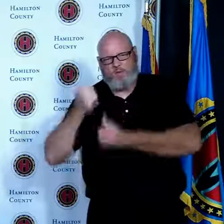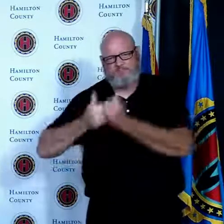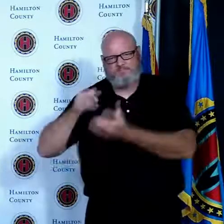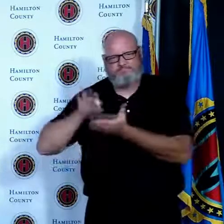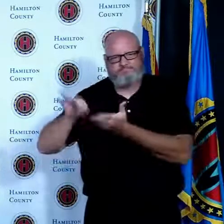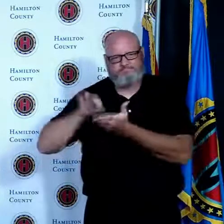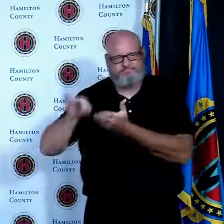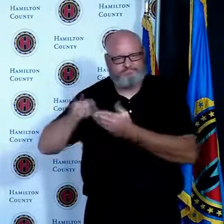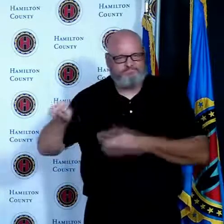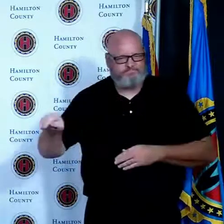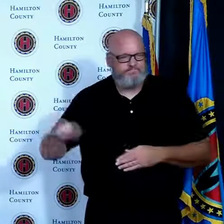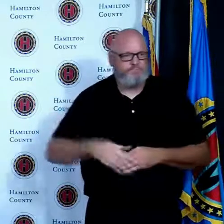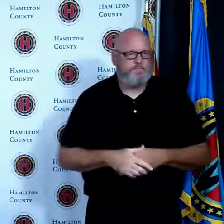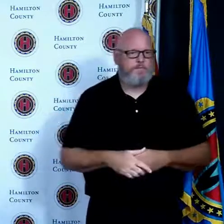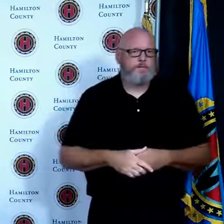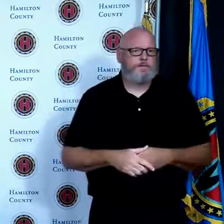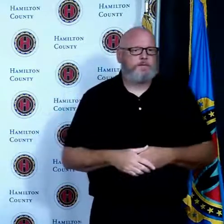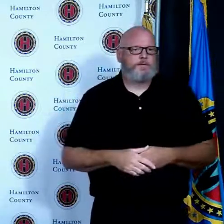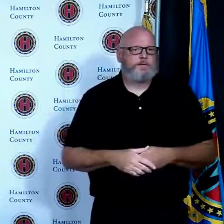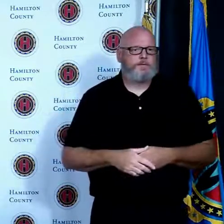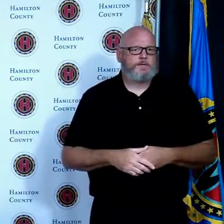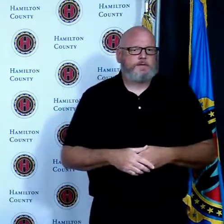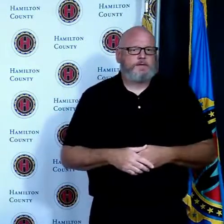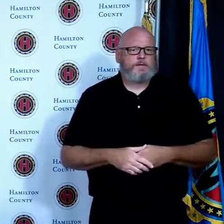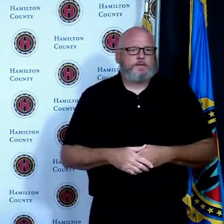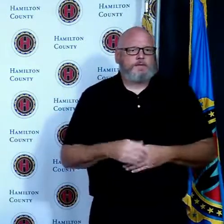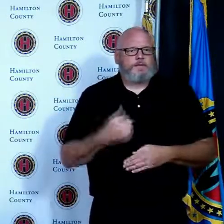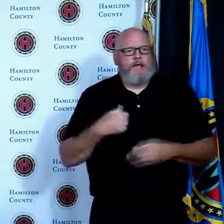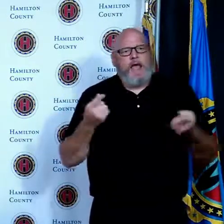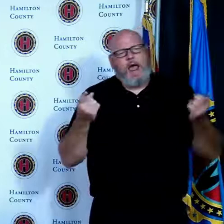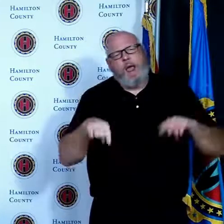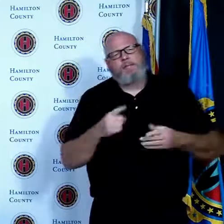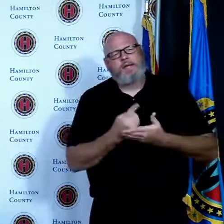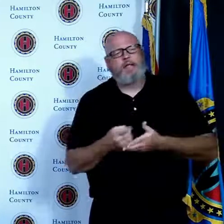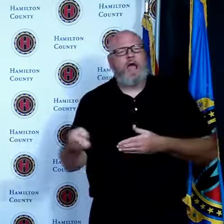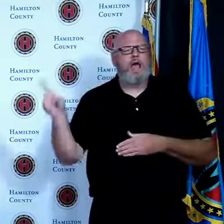last weekend in Anderson Township and I ran into a firefighter who is doubling